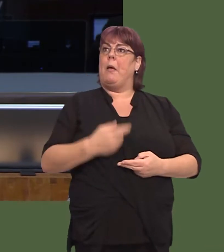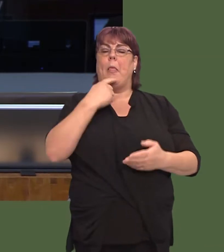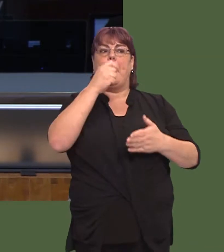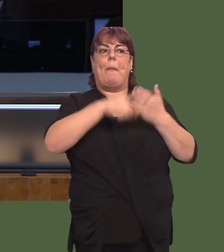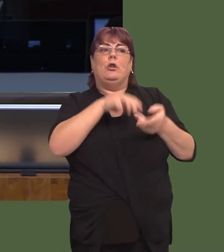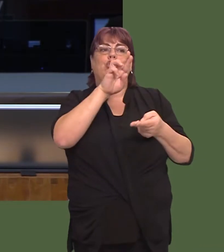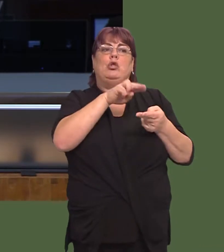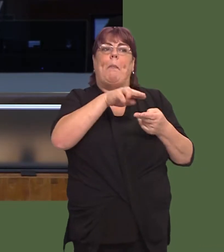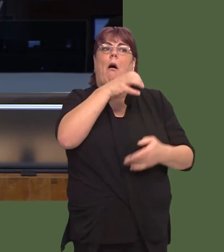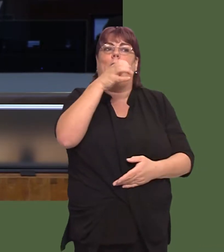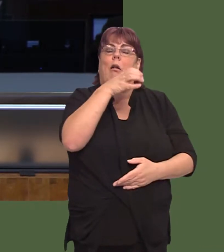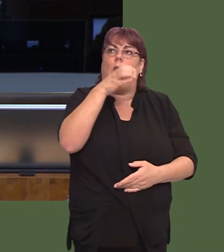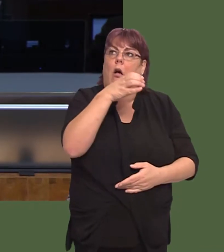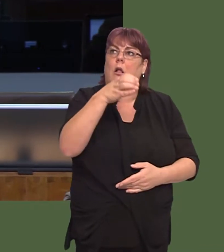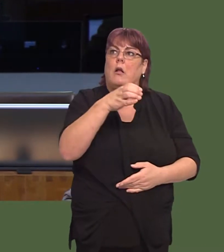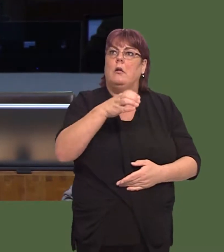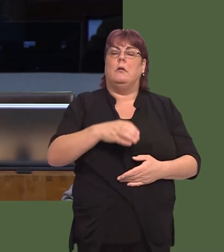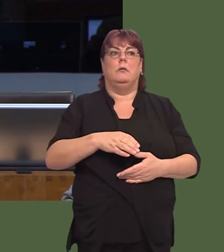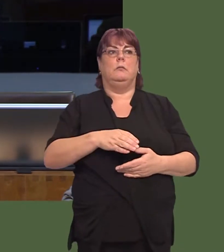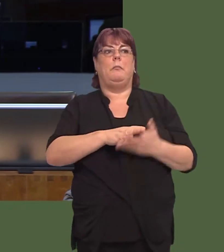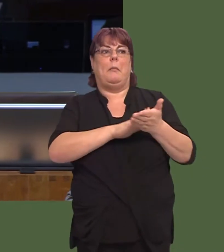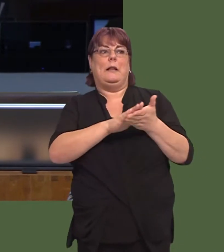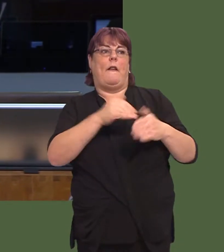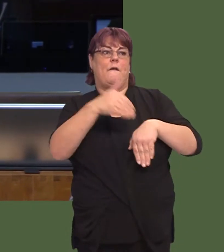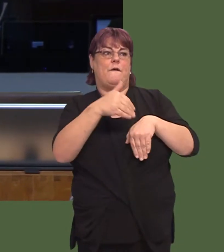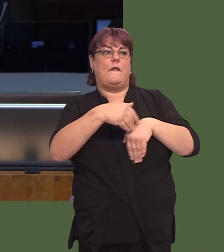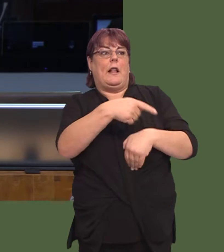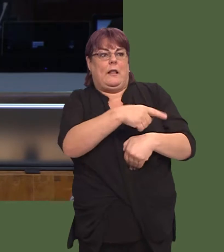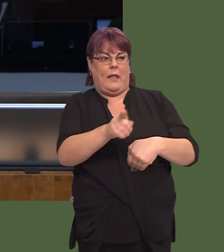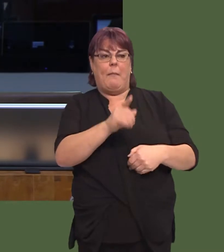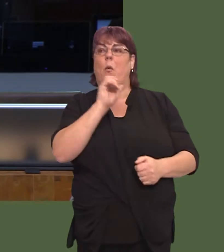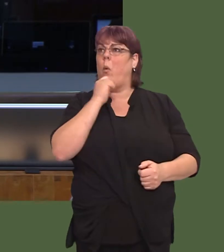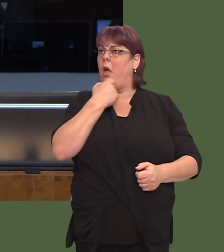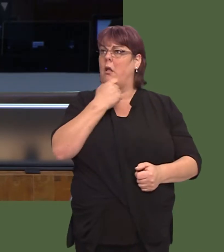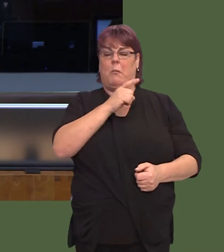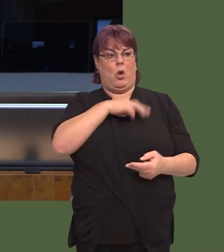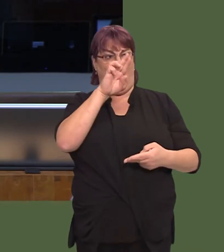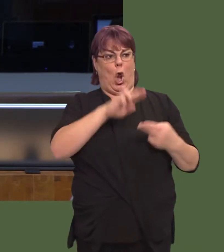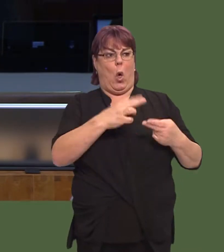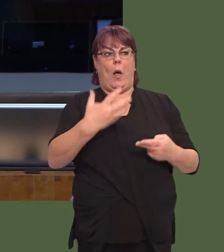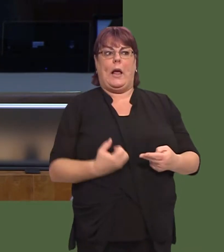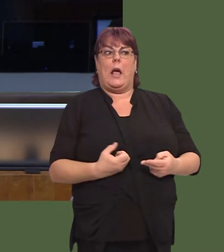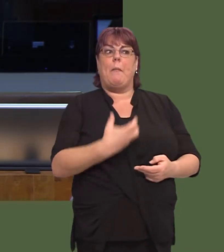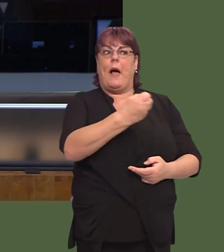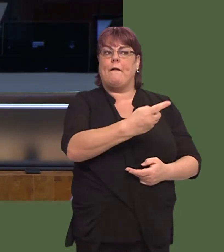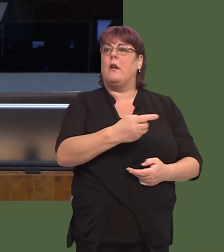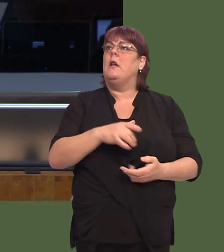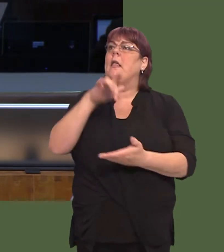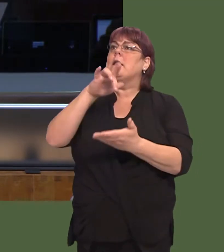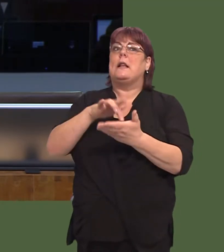so itís going to have a disproportionately tough effect upon people on low incomes. Neil Hamilton: The Centre for Economics and Business Research said in 2009 that thereís